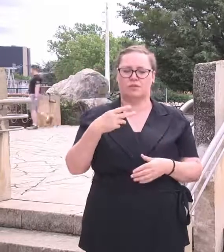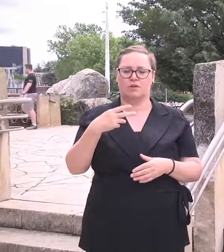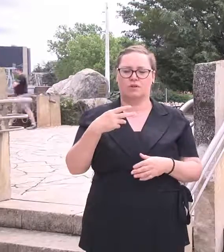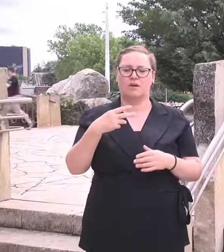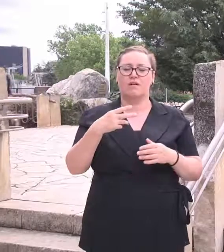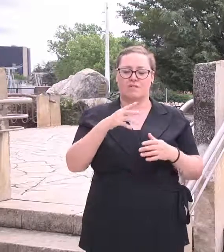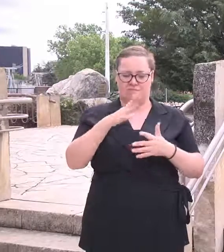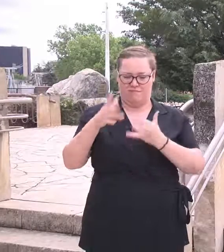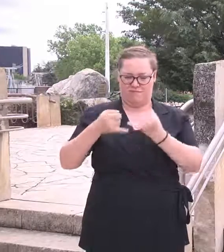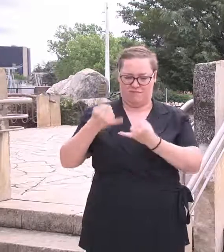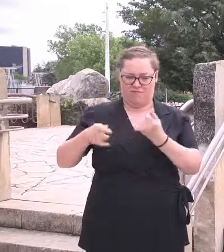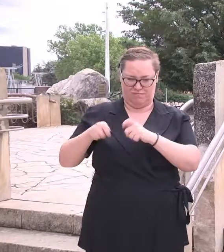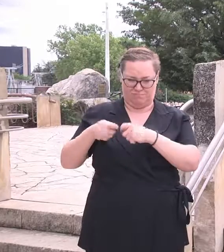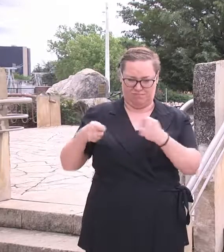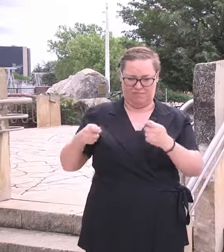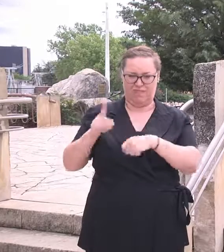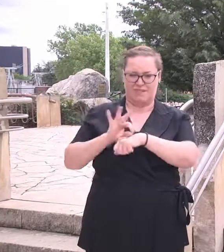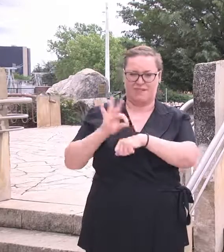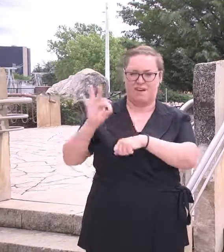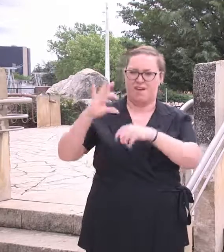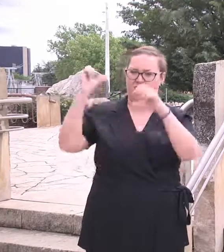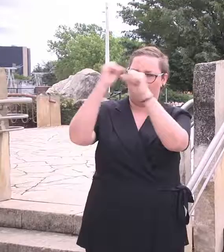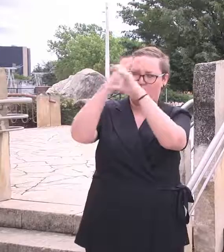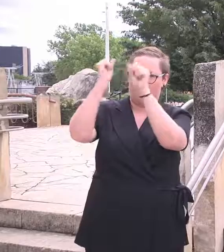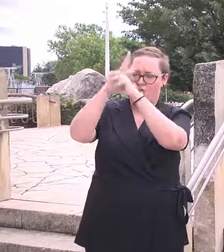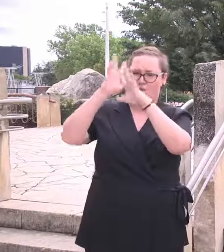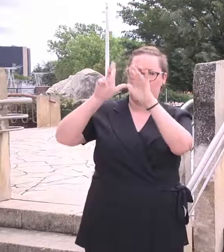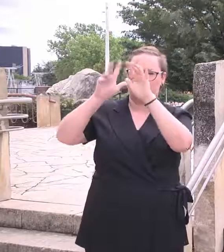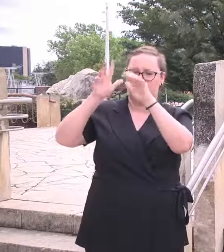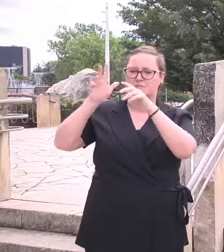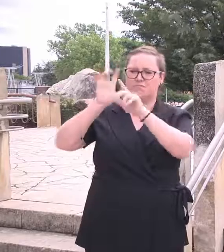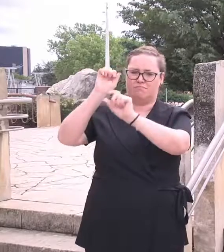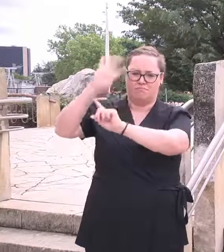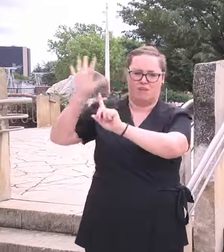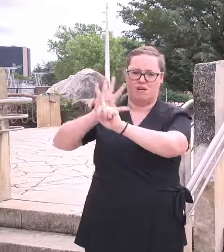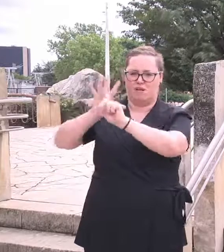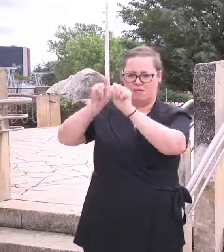fireworks display above the keeper and of course a lighting of the Ring of Fire again there's no